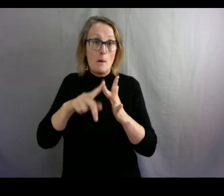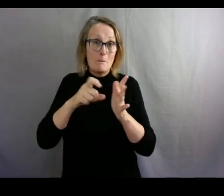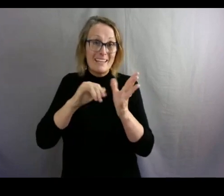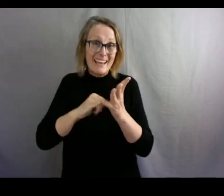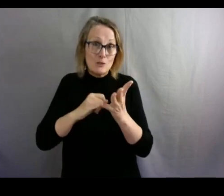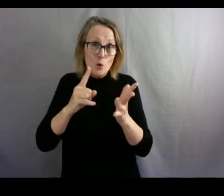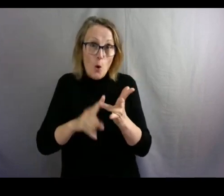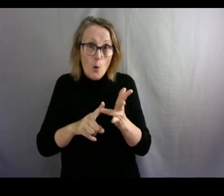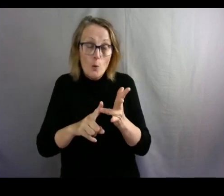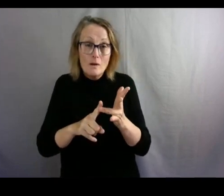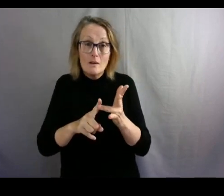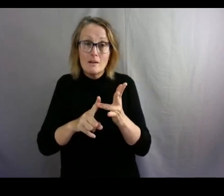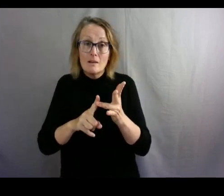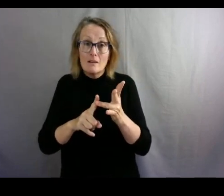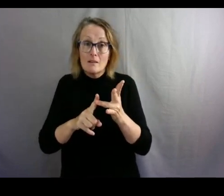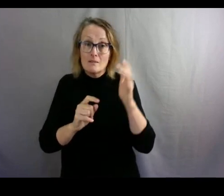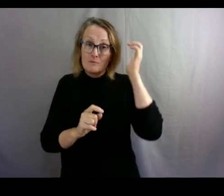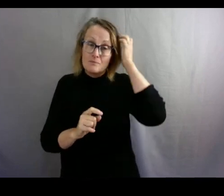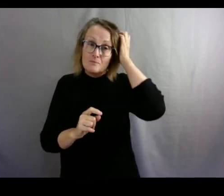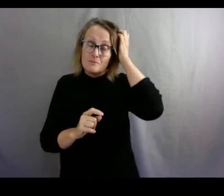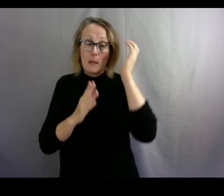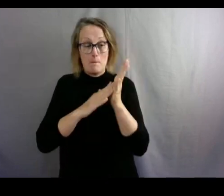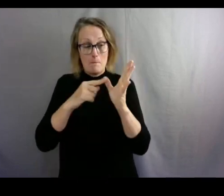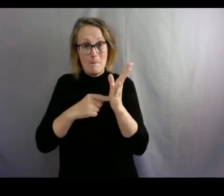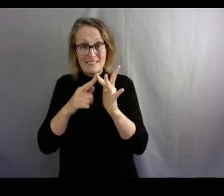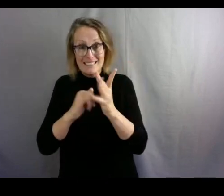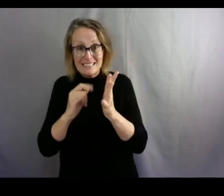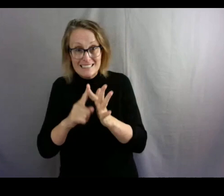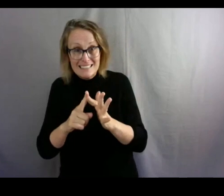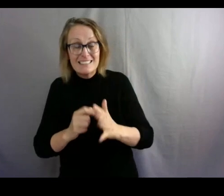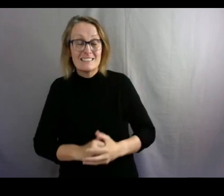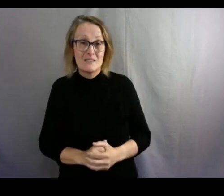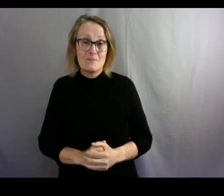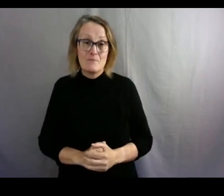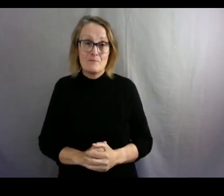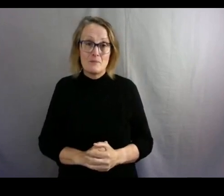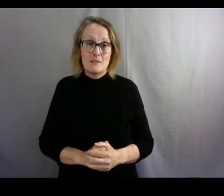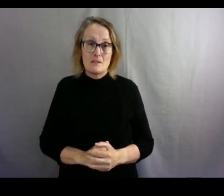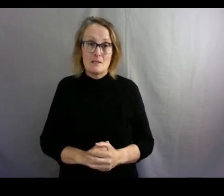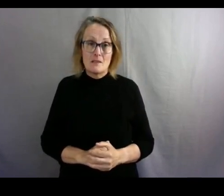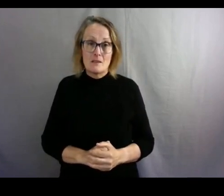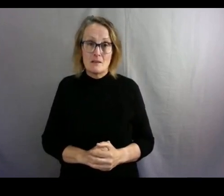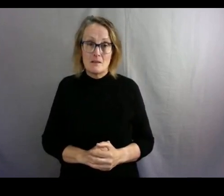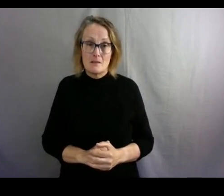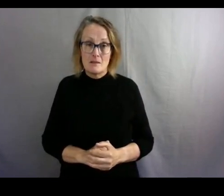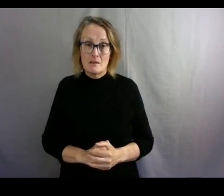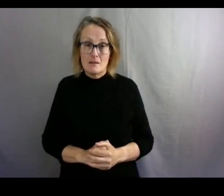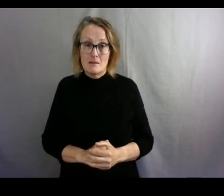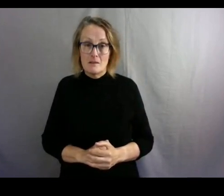for Matisse, even if Matisse going to Polynesia was later, was overwhelmed by the figure of Gauguin,